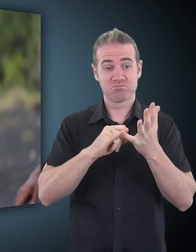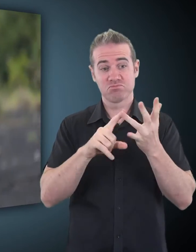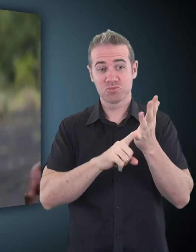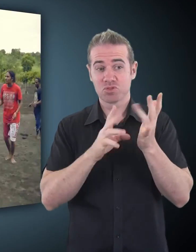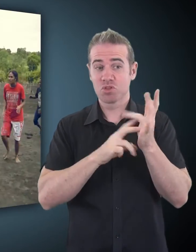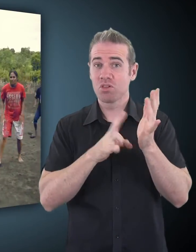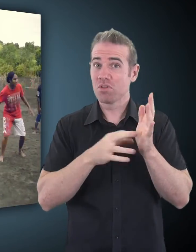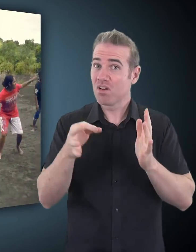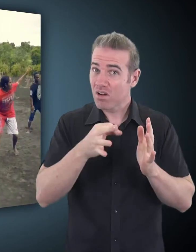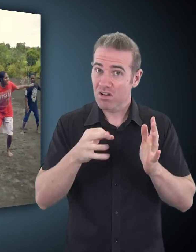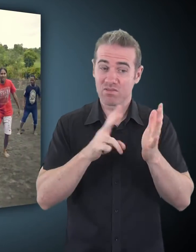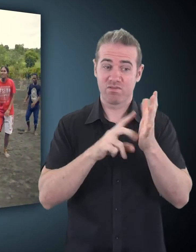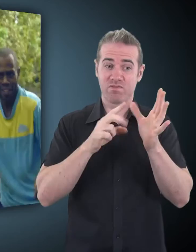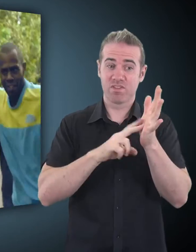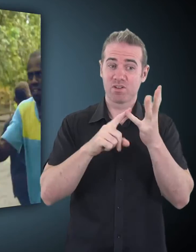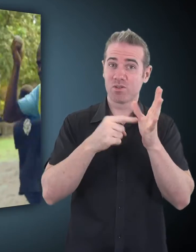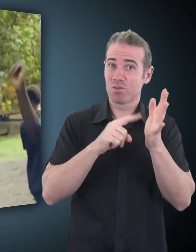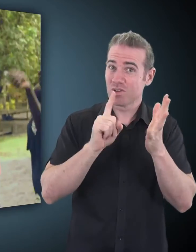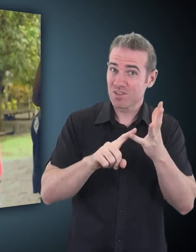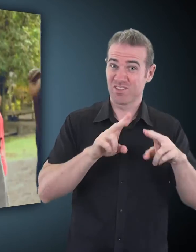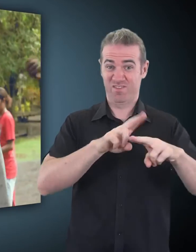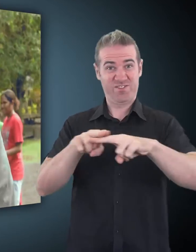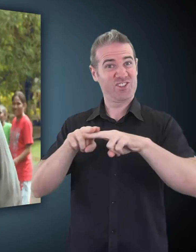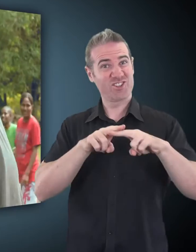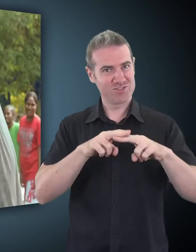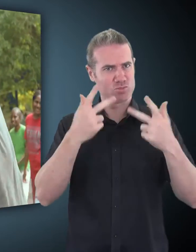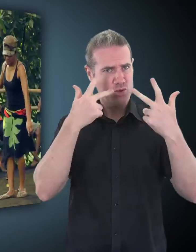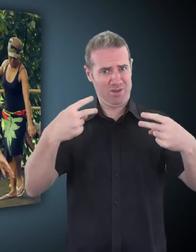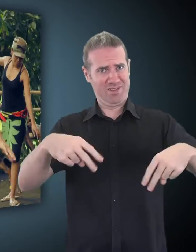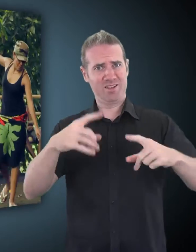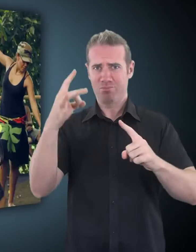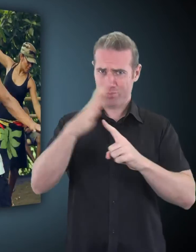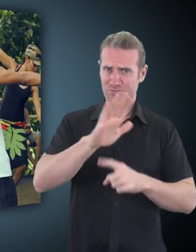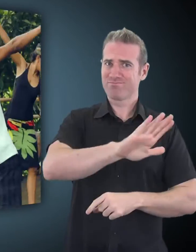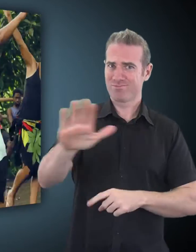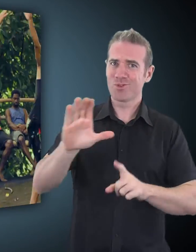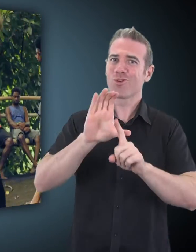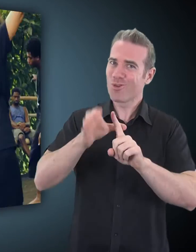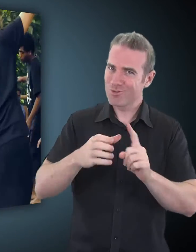It shows how performance like dance and music can be an important part of cultural identity and connect people